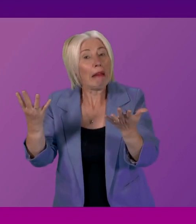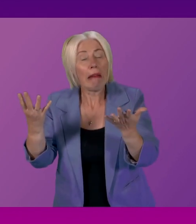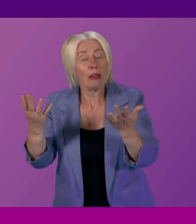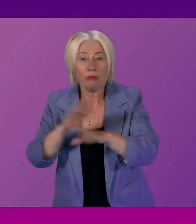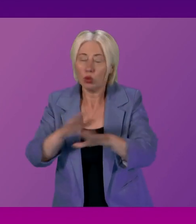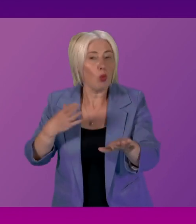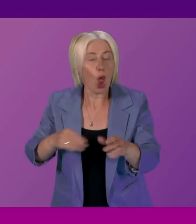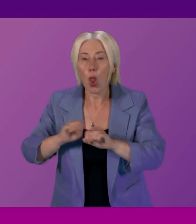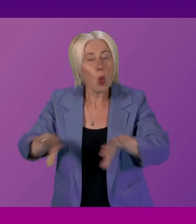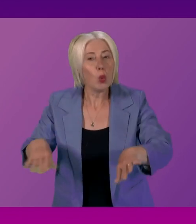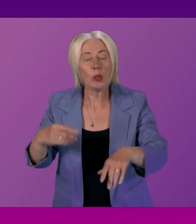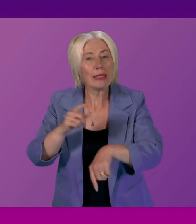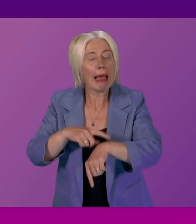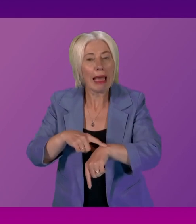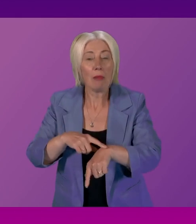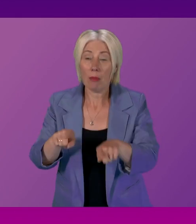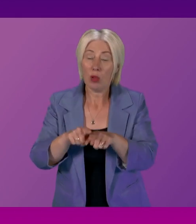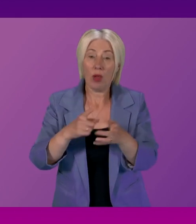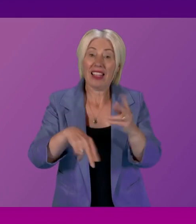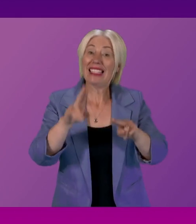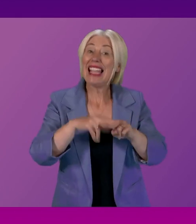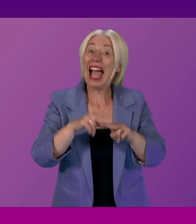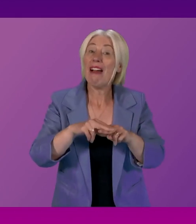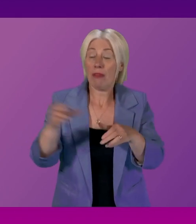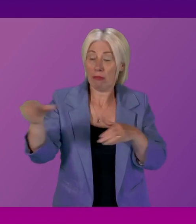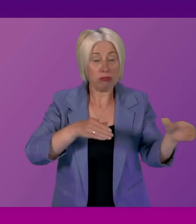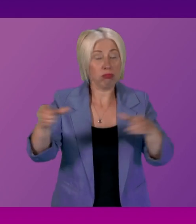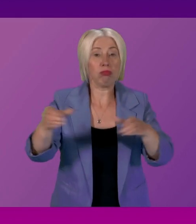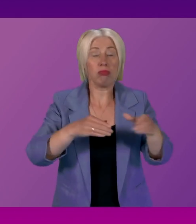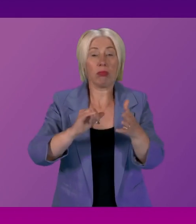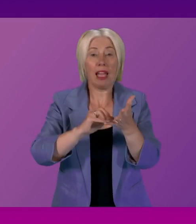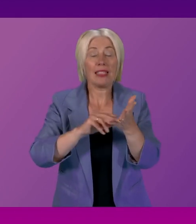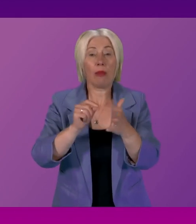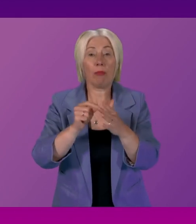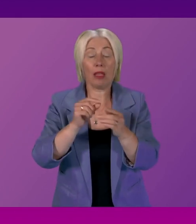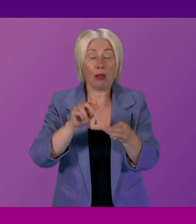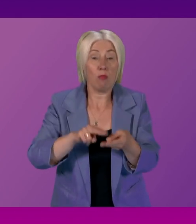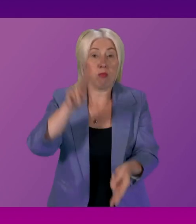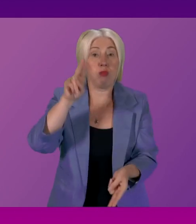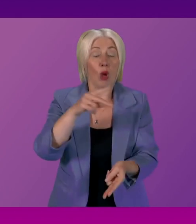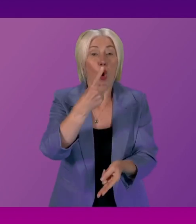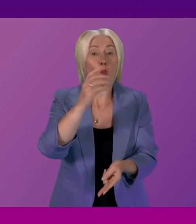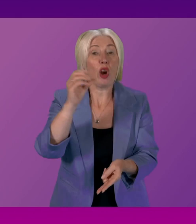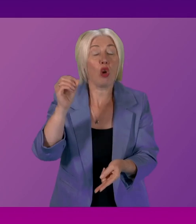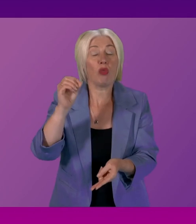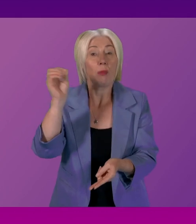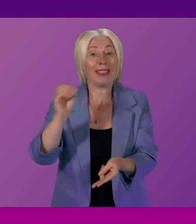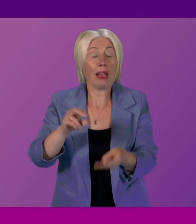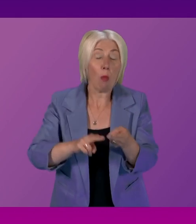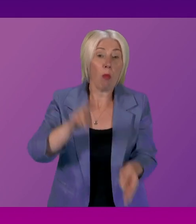Since the SNP took power, there has been an almost 100 per cent increase in the number